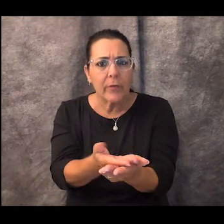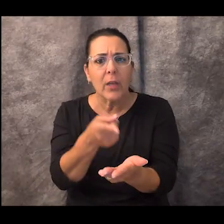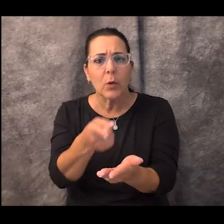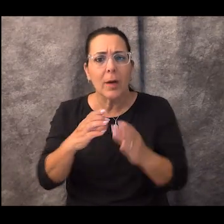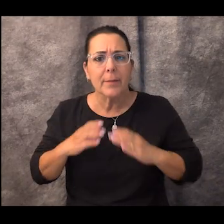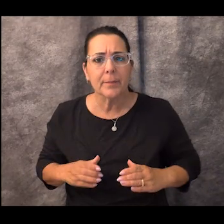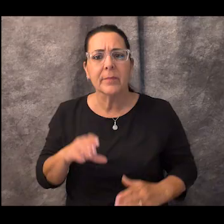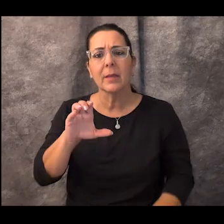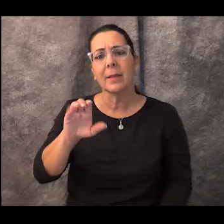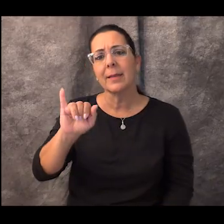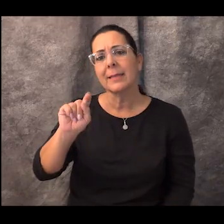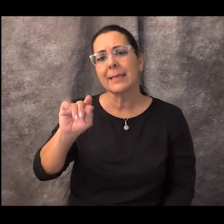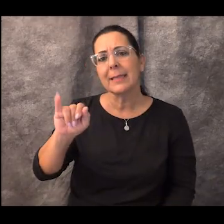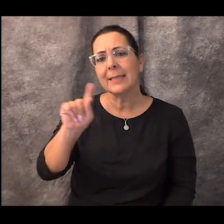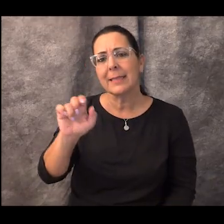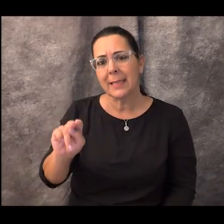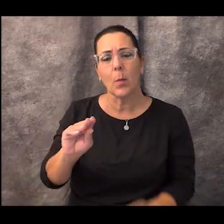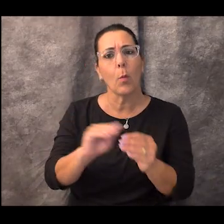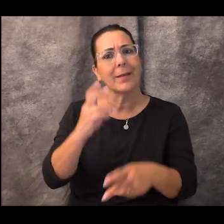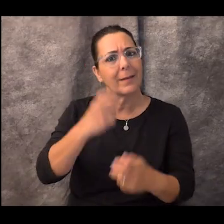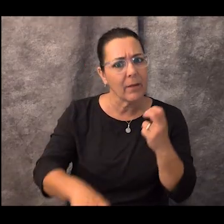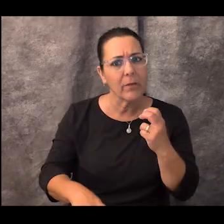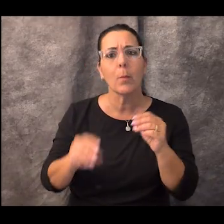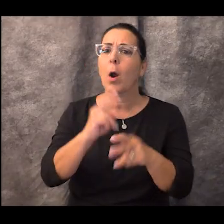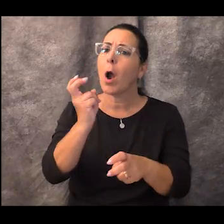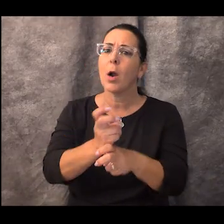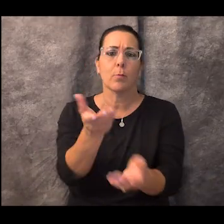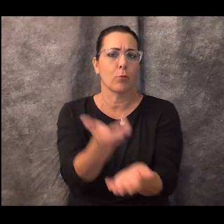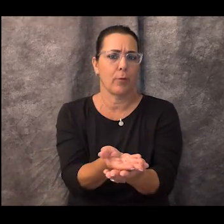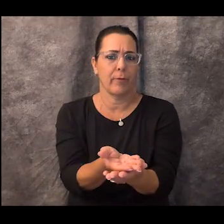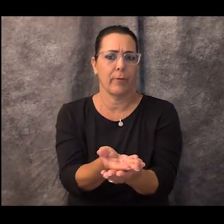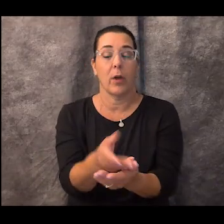and much harder to prove. So like your real ID is probably not going to cut it the way it would for photo ID